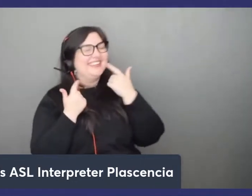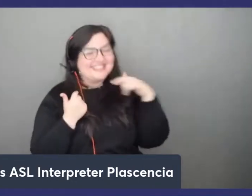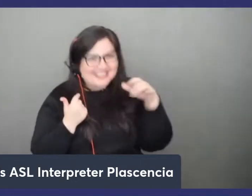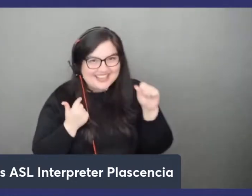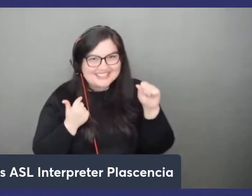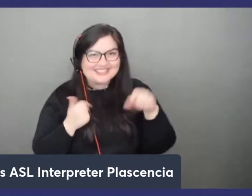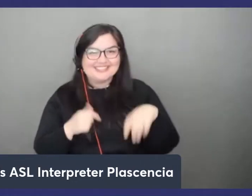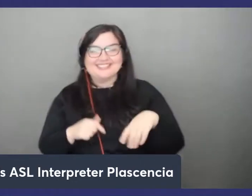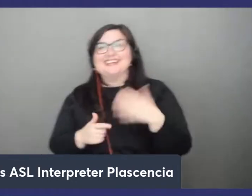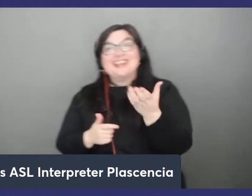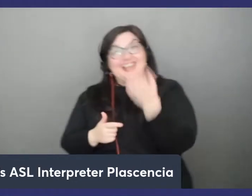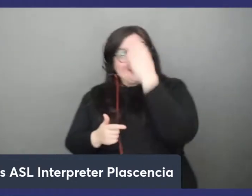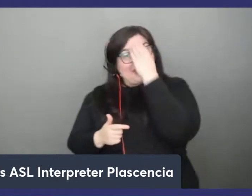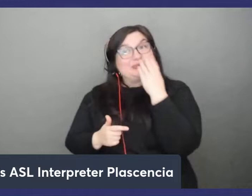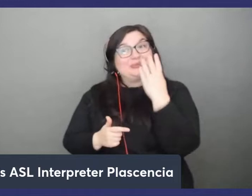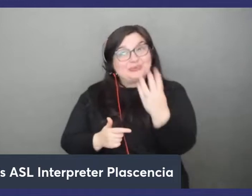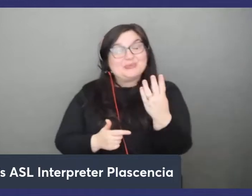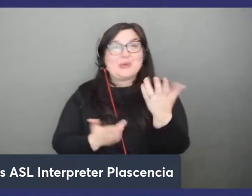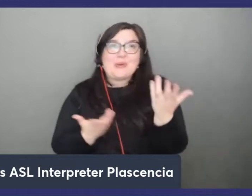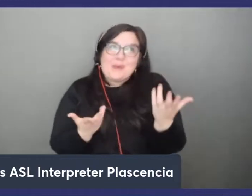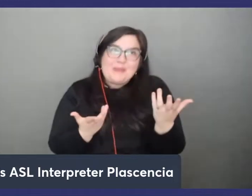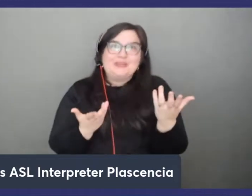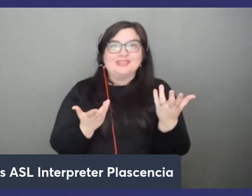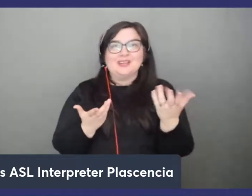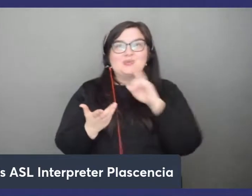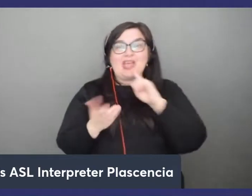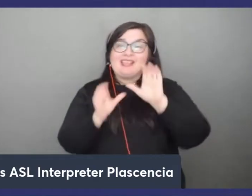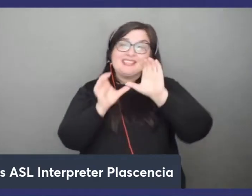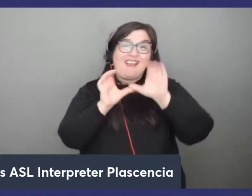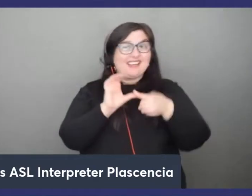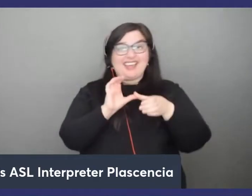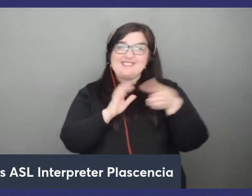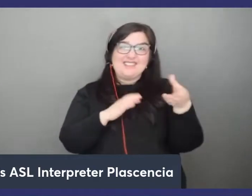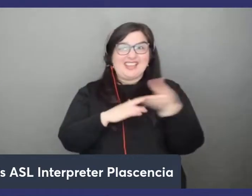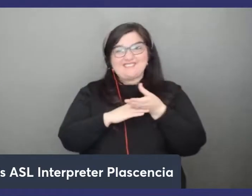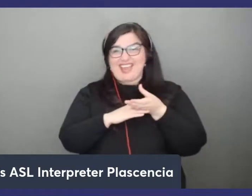it is basically like a config file that has,